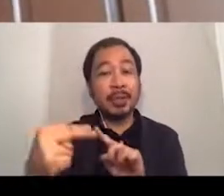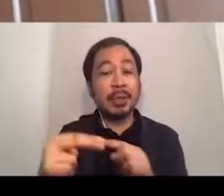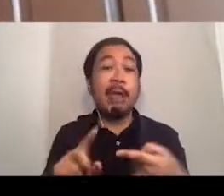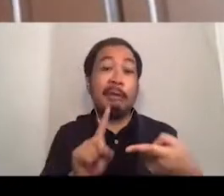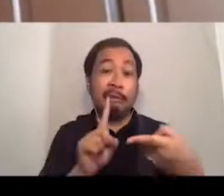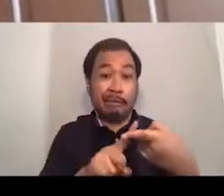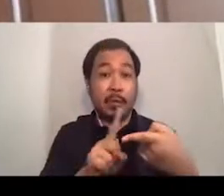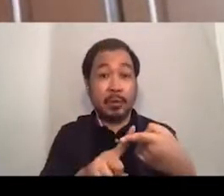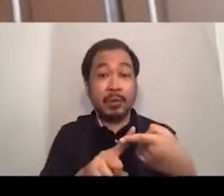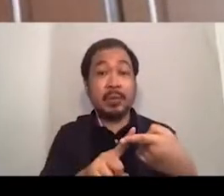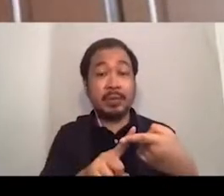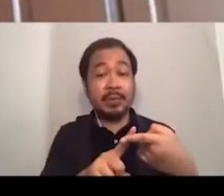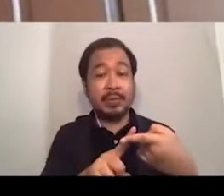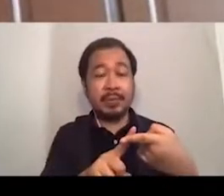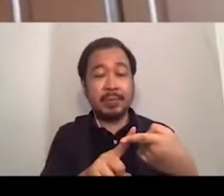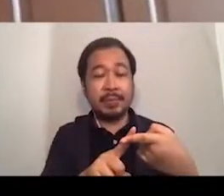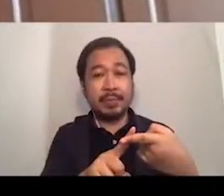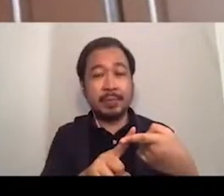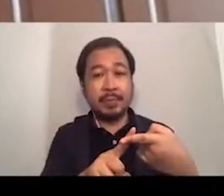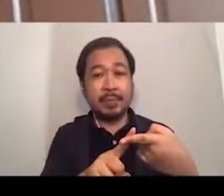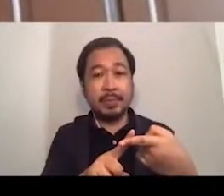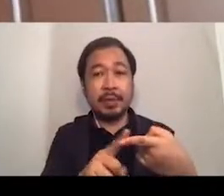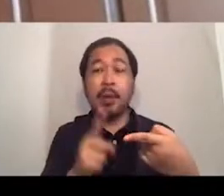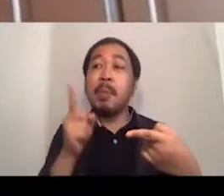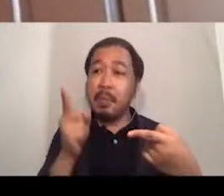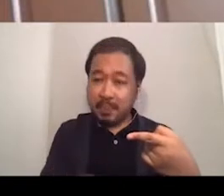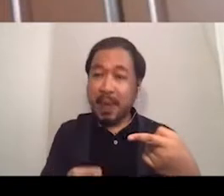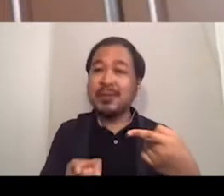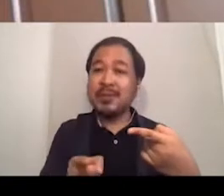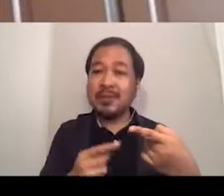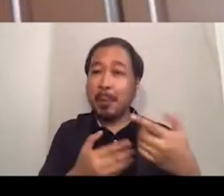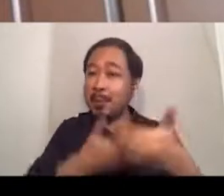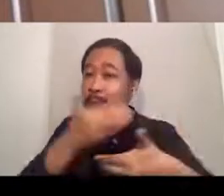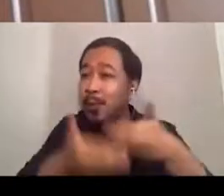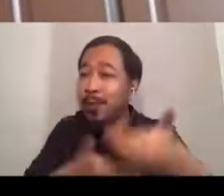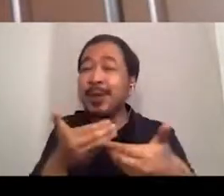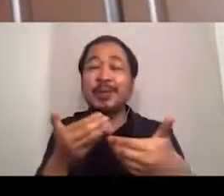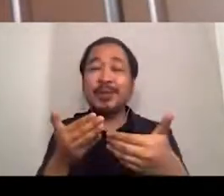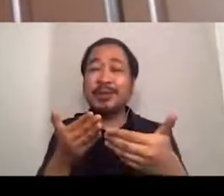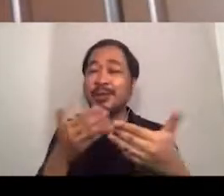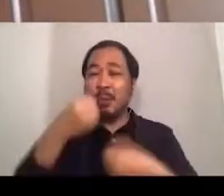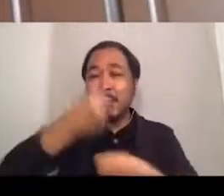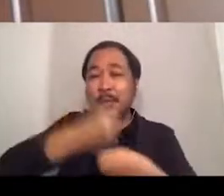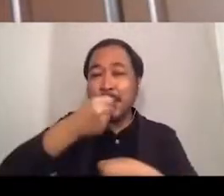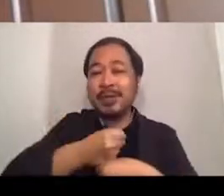For example, practitioners, instead of providing the usual intervention goals,